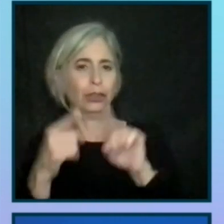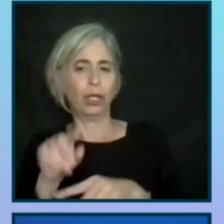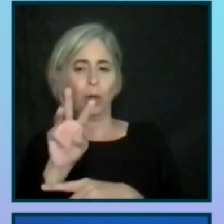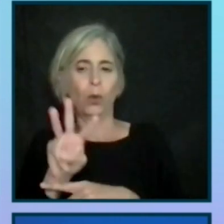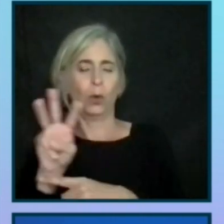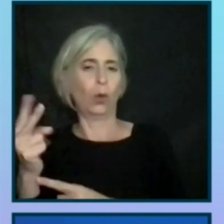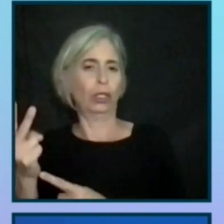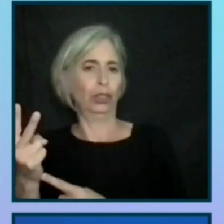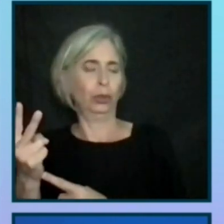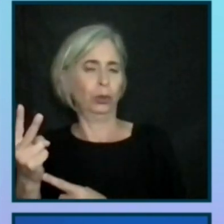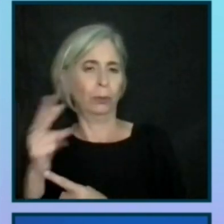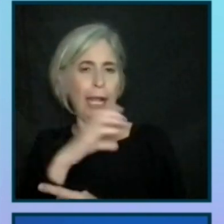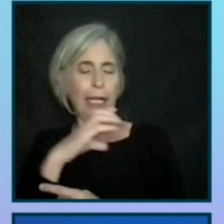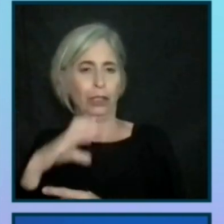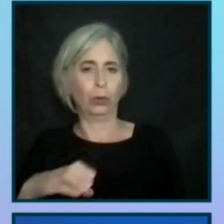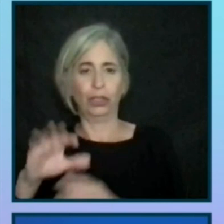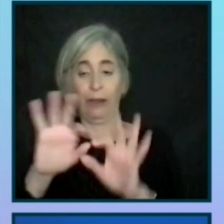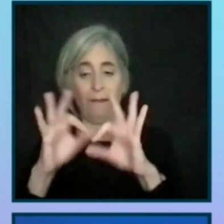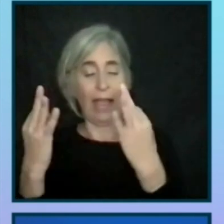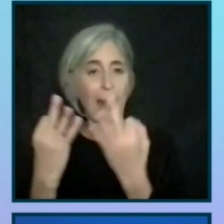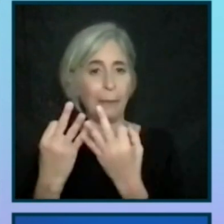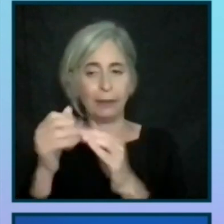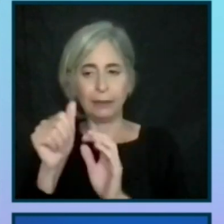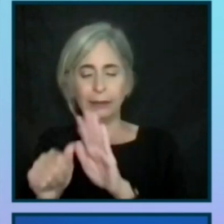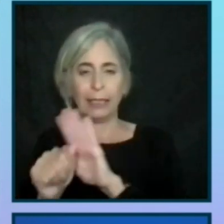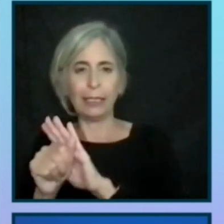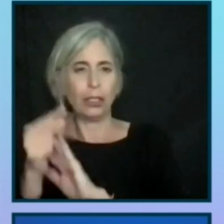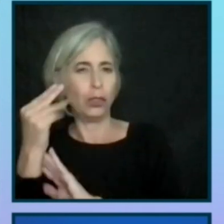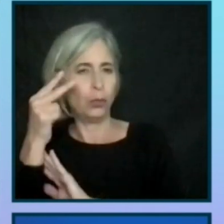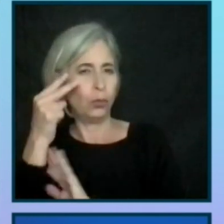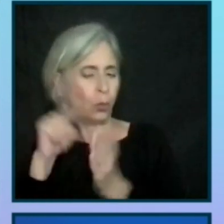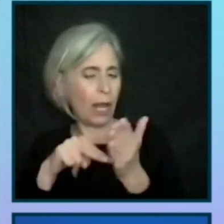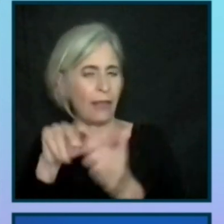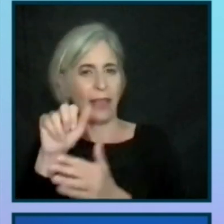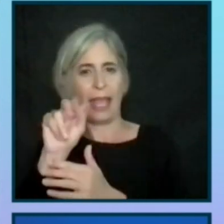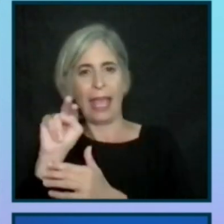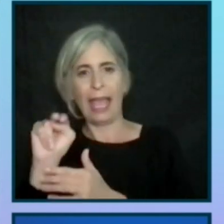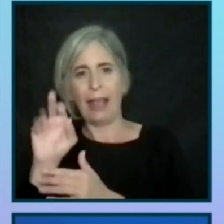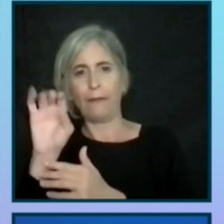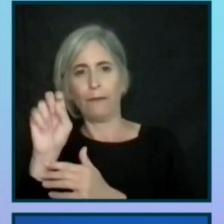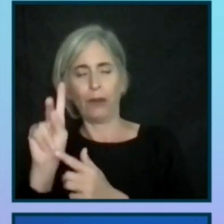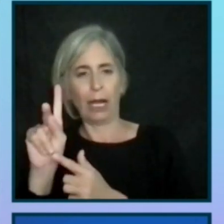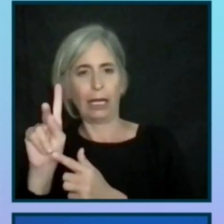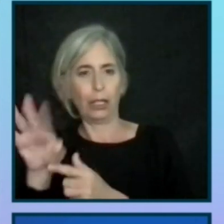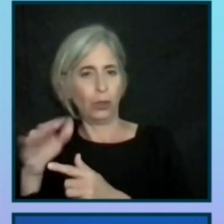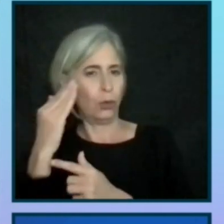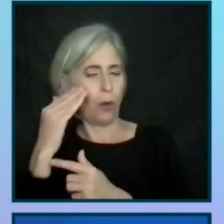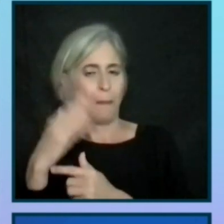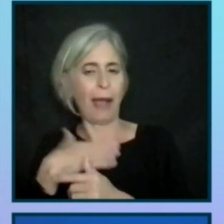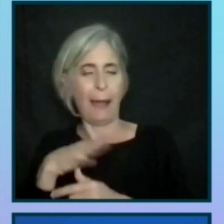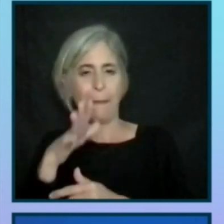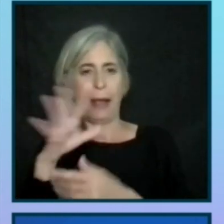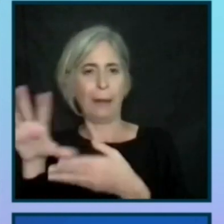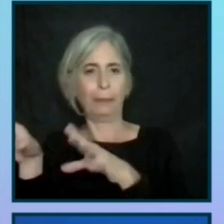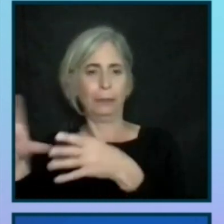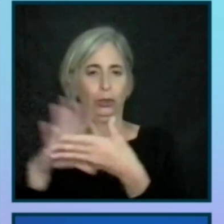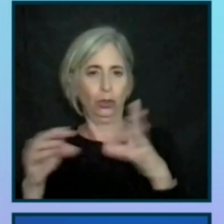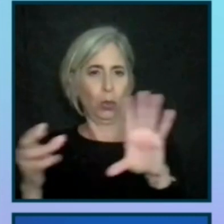by a Christian family. And if you've read the Anne Frank story, you essentially know my mom's story, except that my mom made it out.